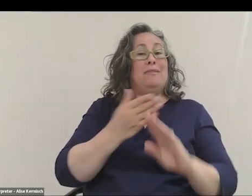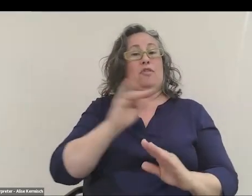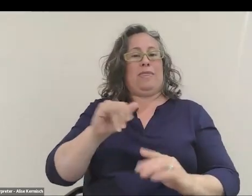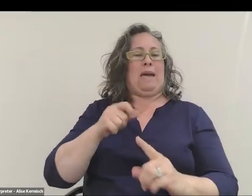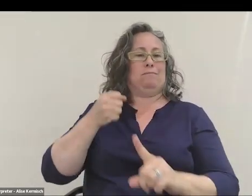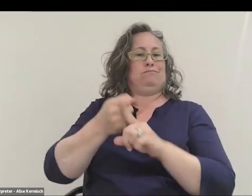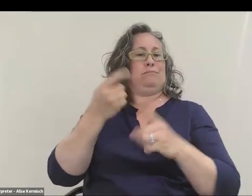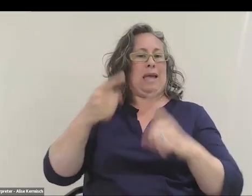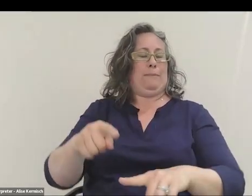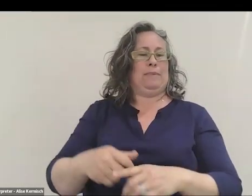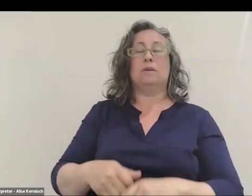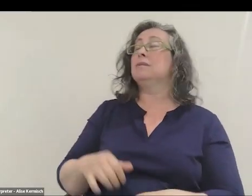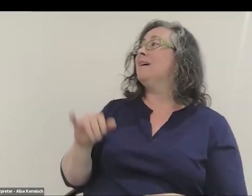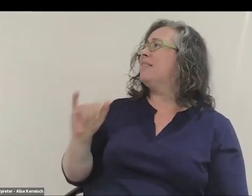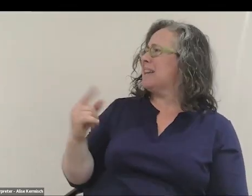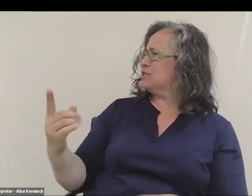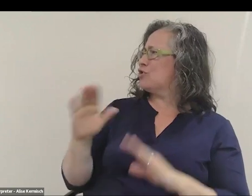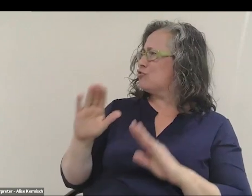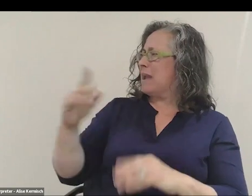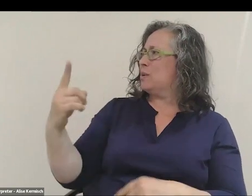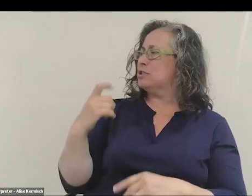Yes, that's a great question. It's hard to predict the future.